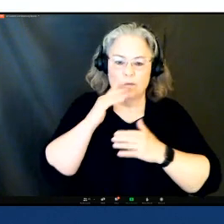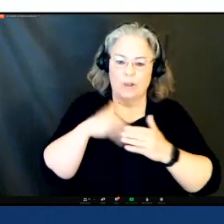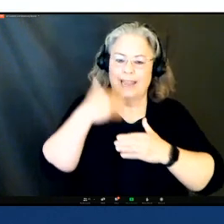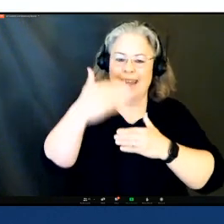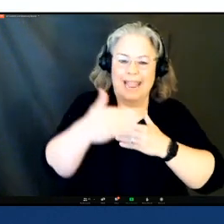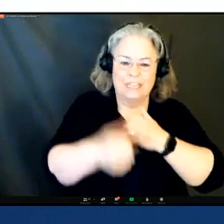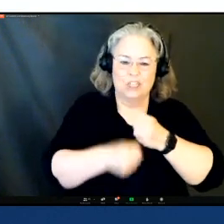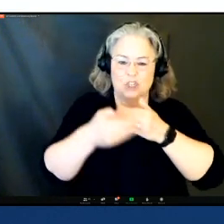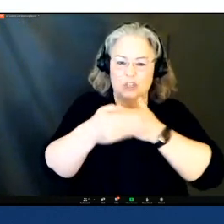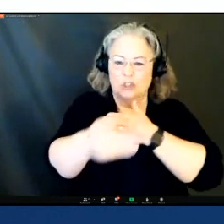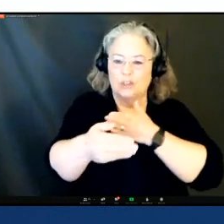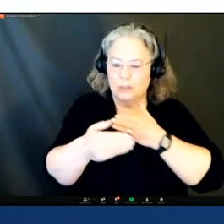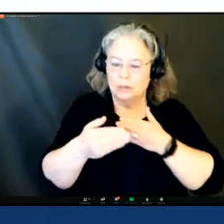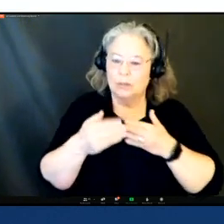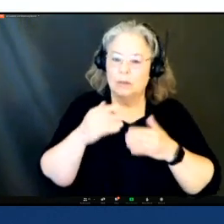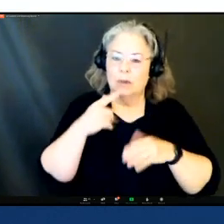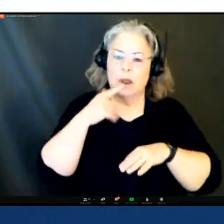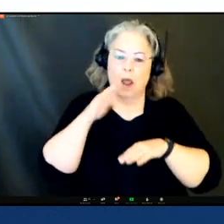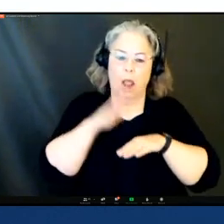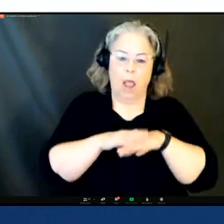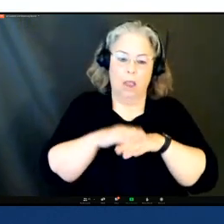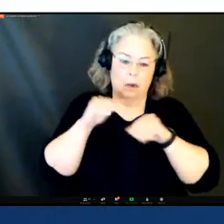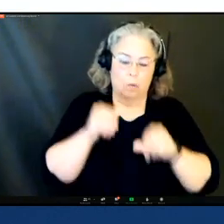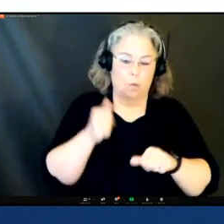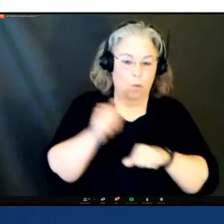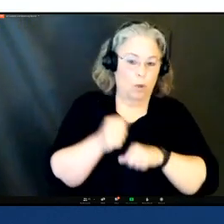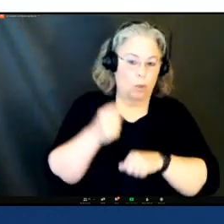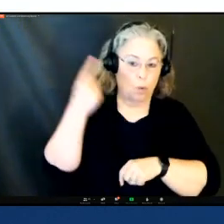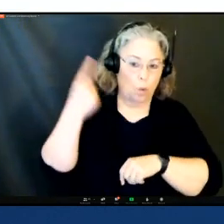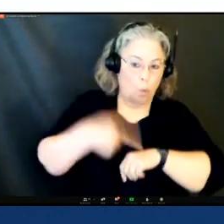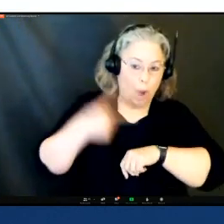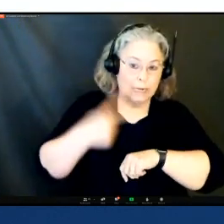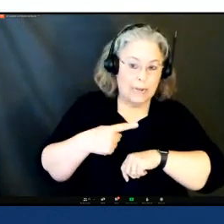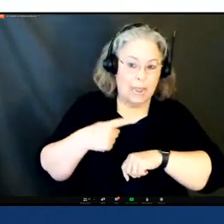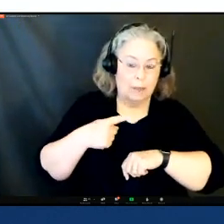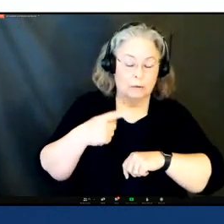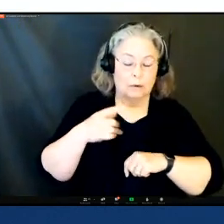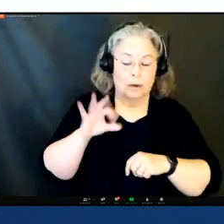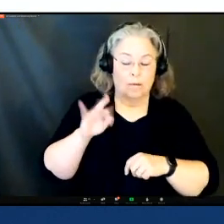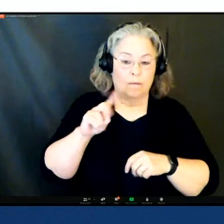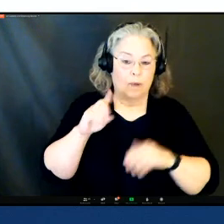Ongoing expenditures funded with one time sources like fund balance are only sustainable to the